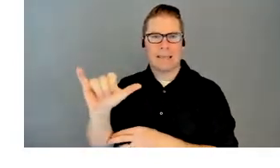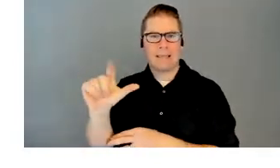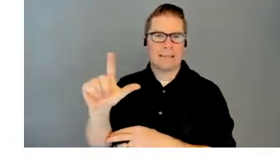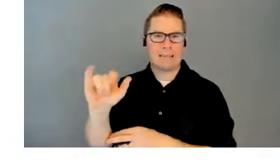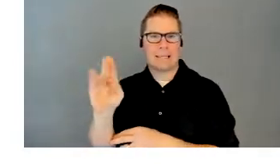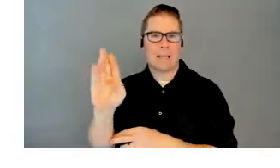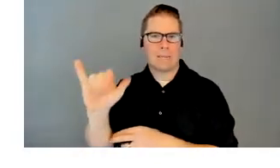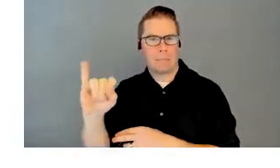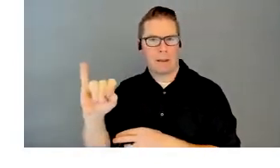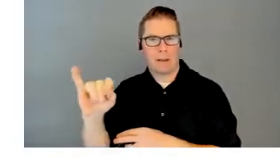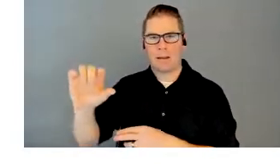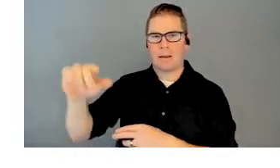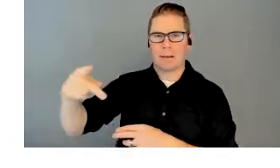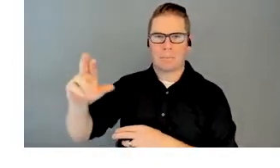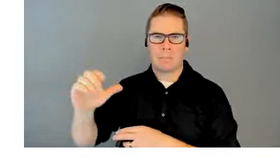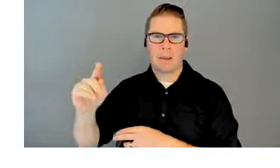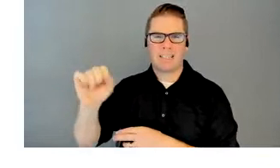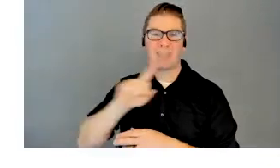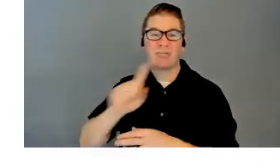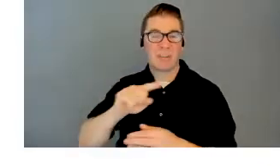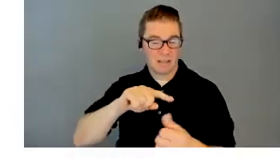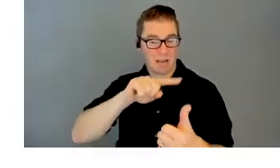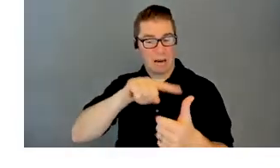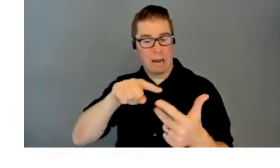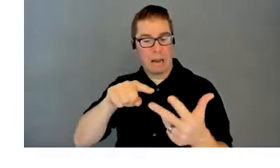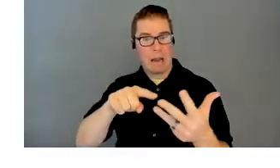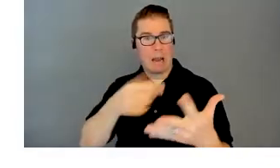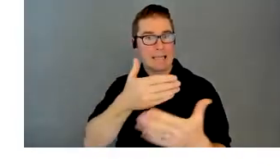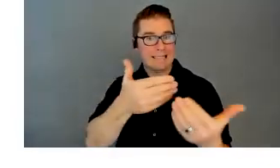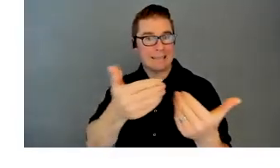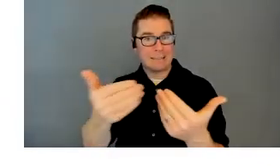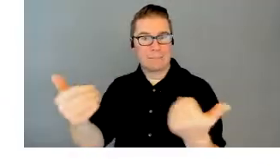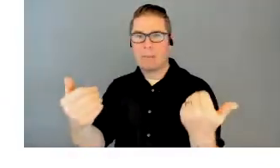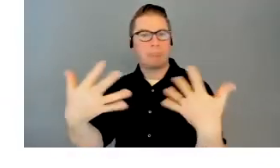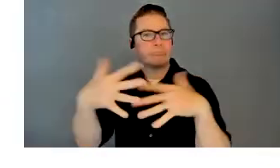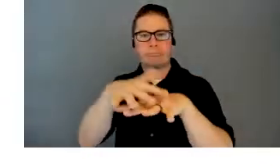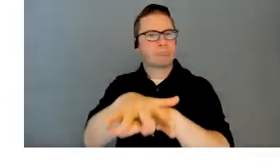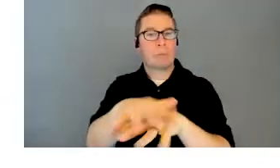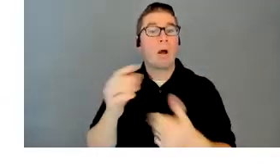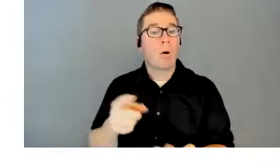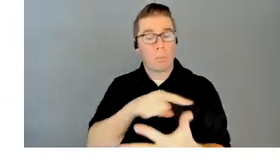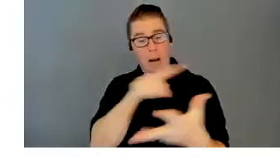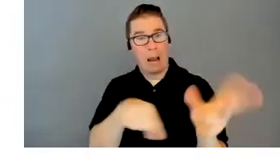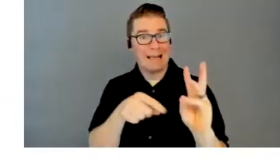so one of those that you might be familiar with is demystifying, and I have placed that with directed.